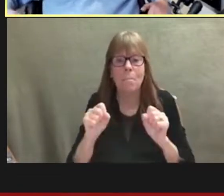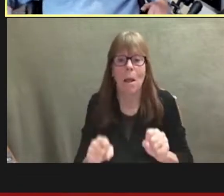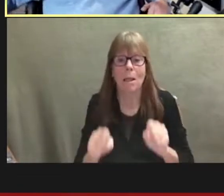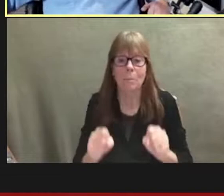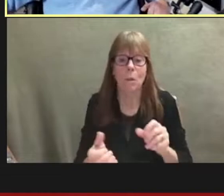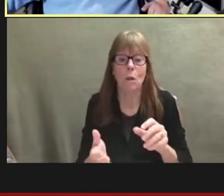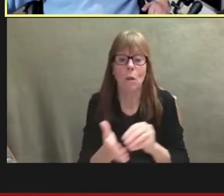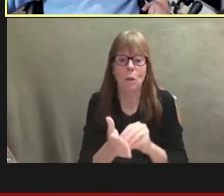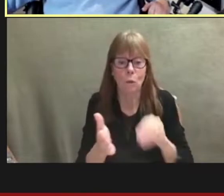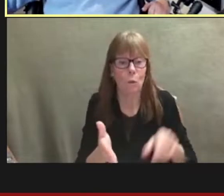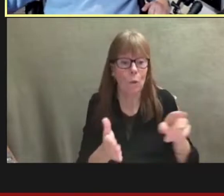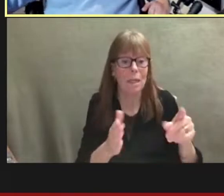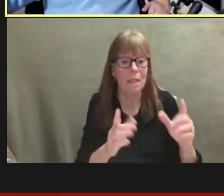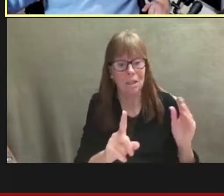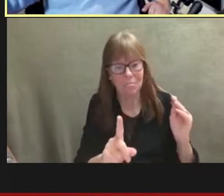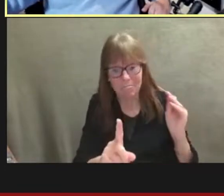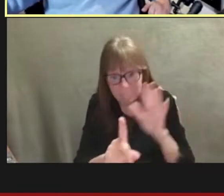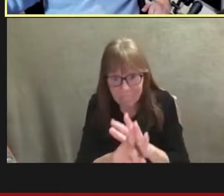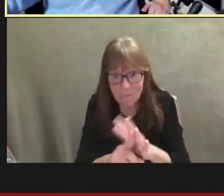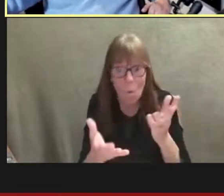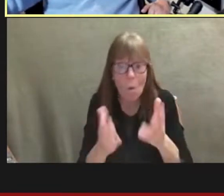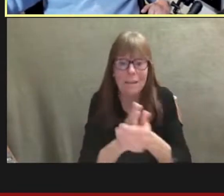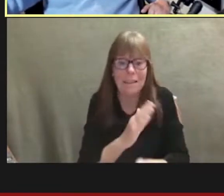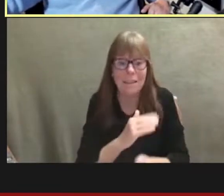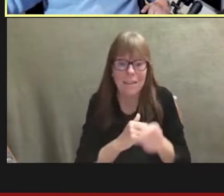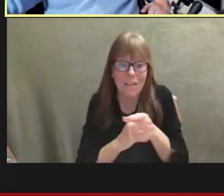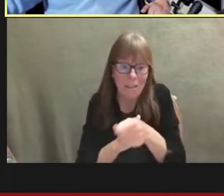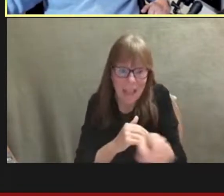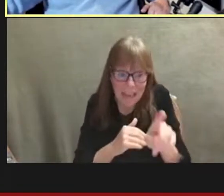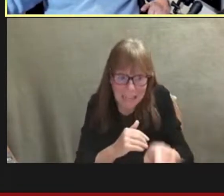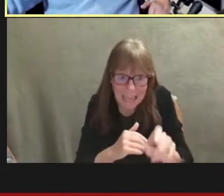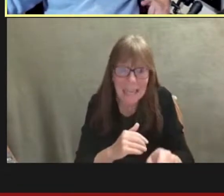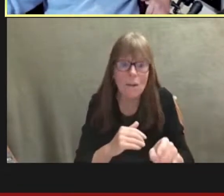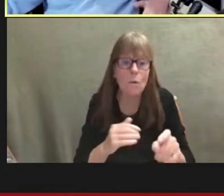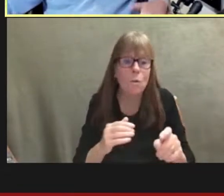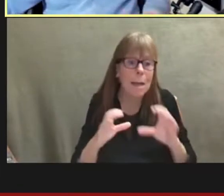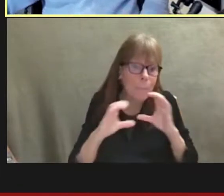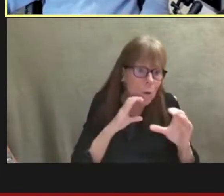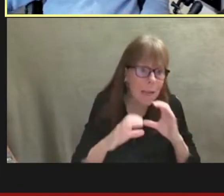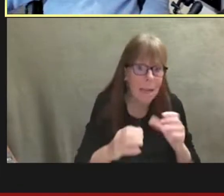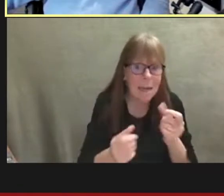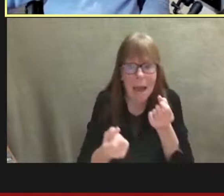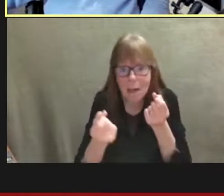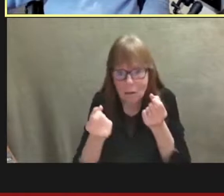to the skills needed to effectively communicate, understand, appreciate, treat, and even